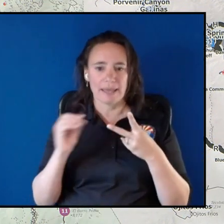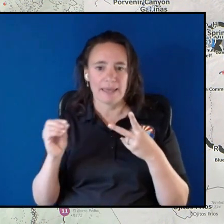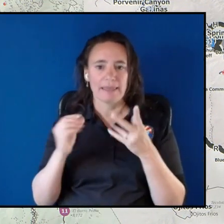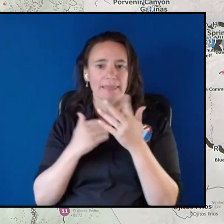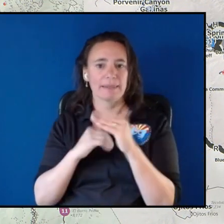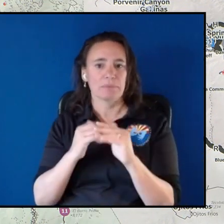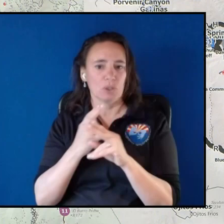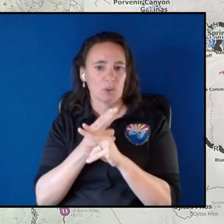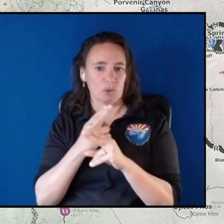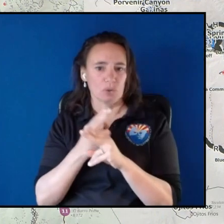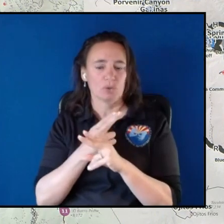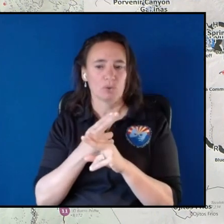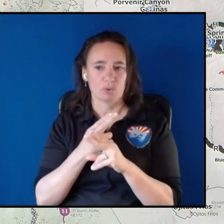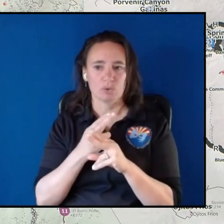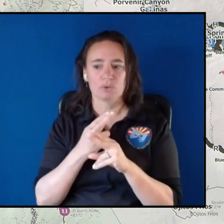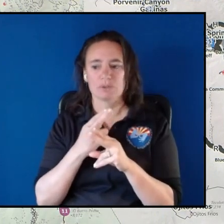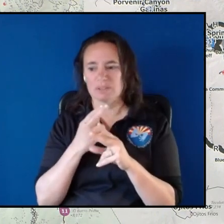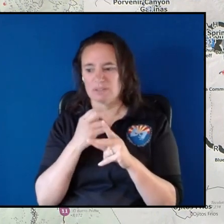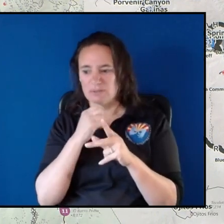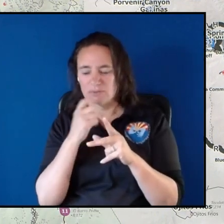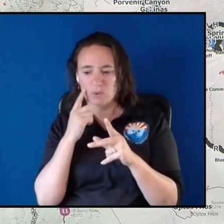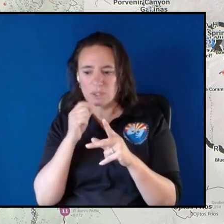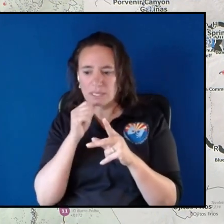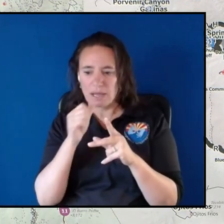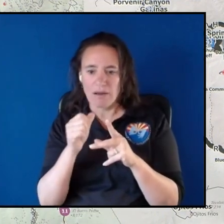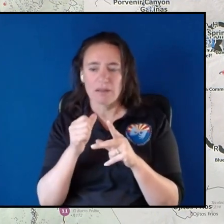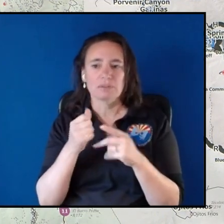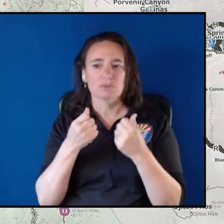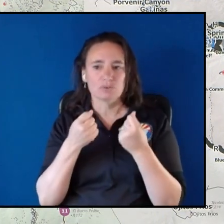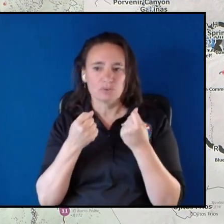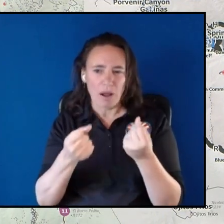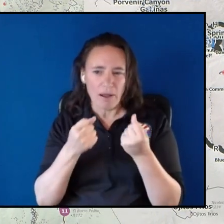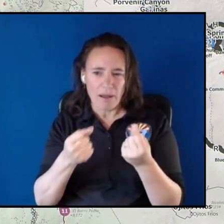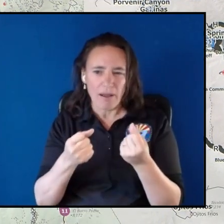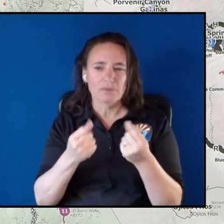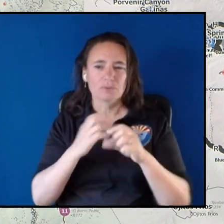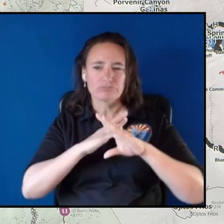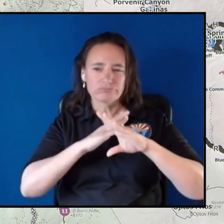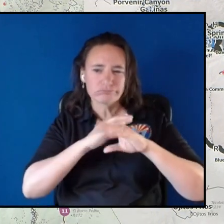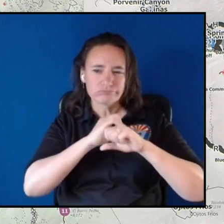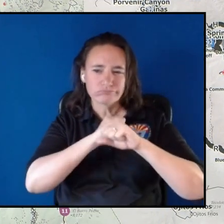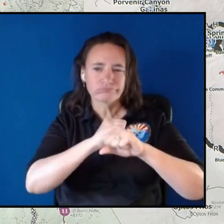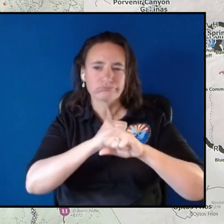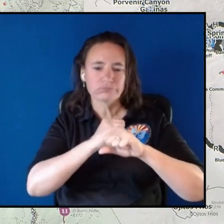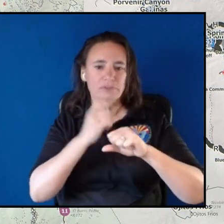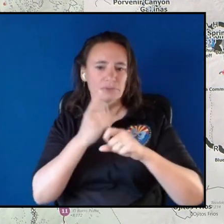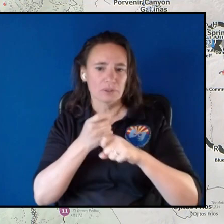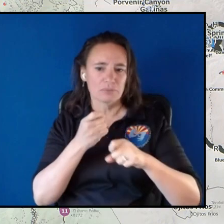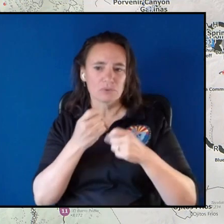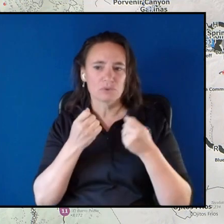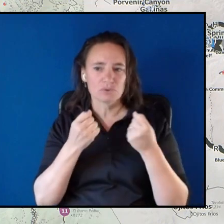shouldn't be driving or riding ATV's and things of that nature. So, getting that stuff corrected. Reseeding in areas